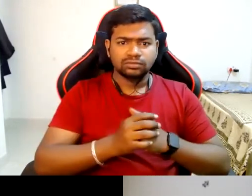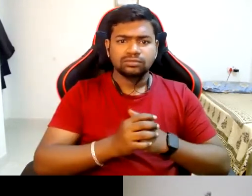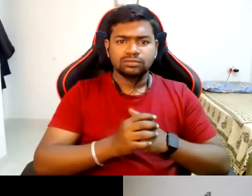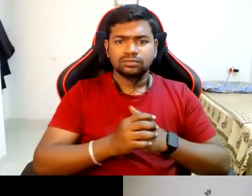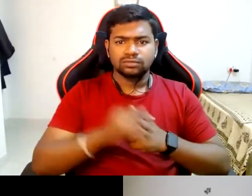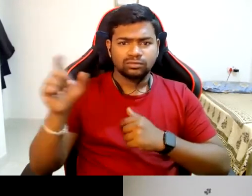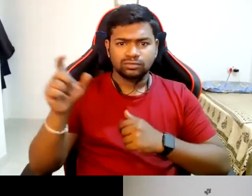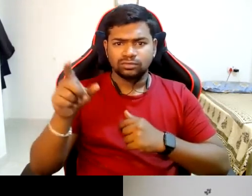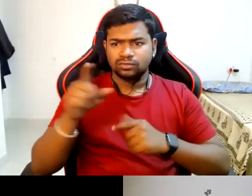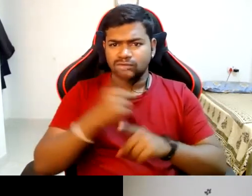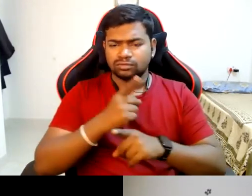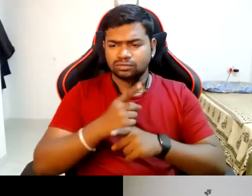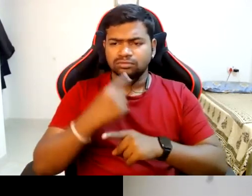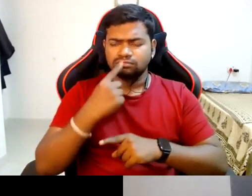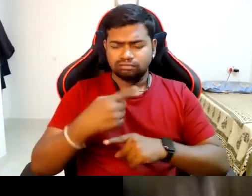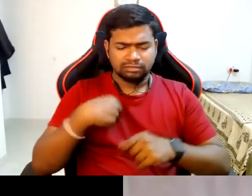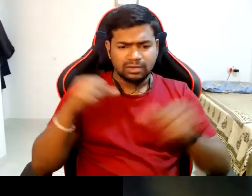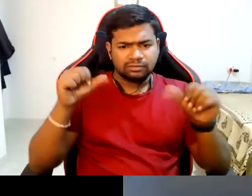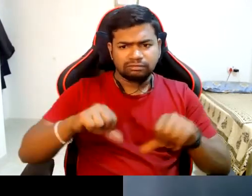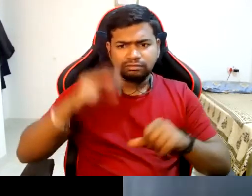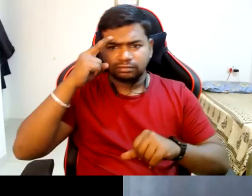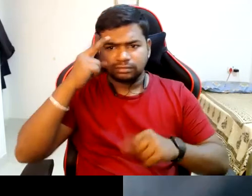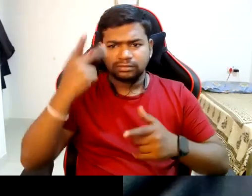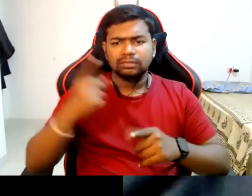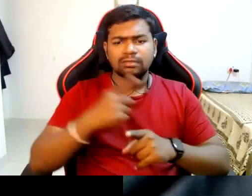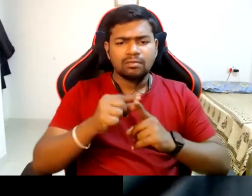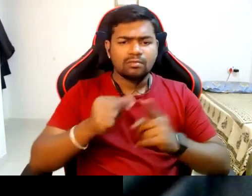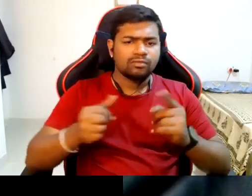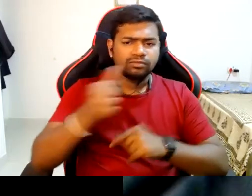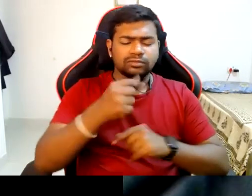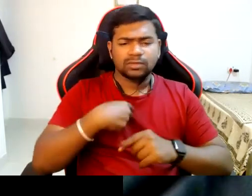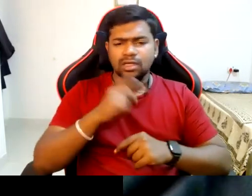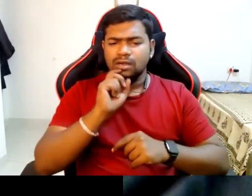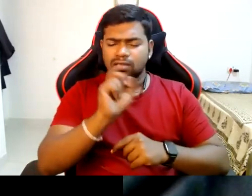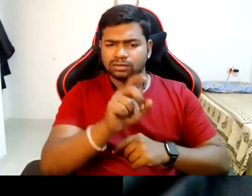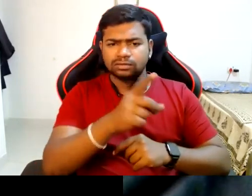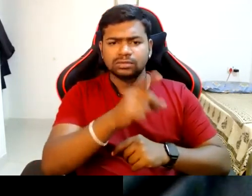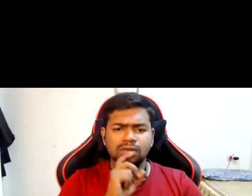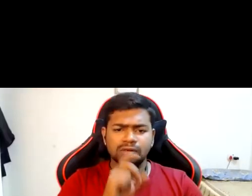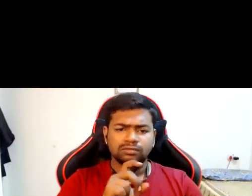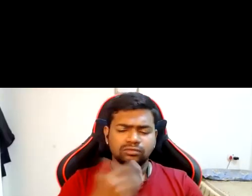I can not give you tution and I'm not allowing tution. because if i allow tution then name of college become poor.